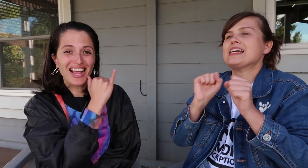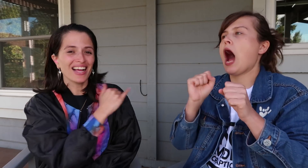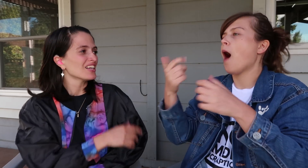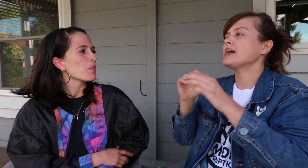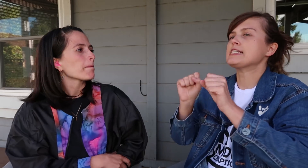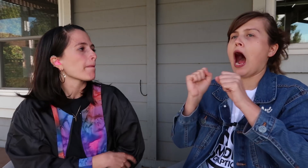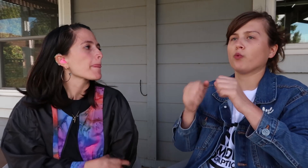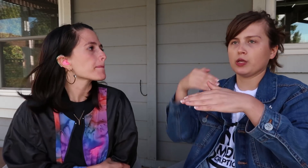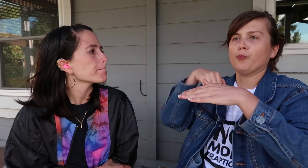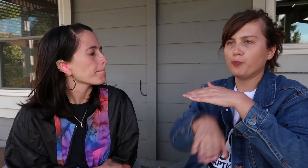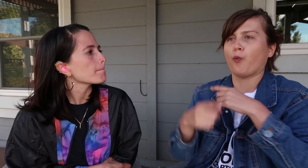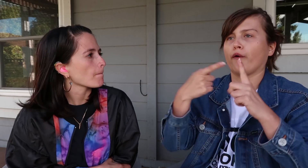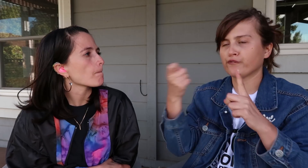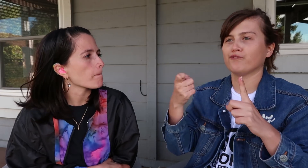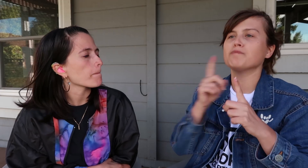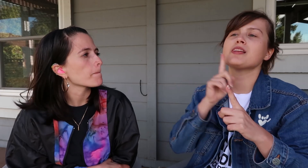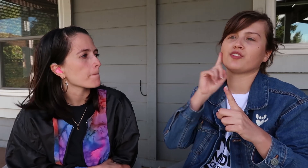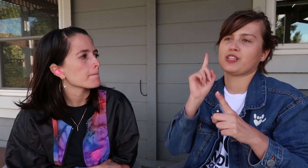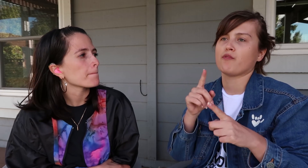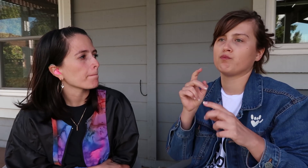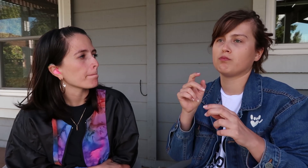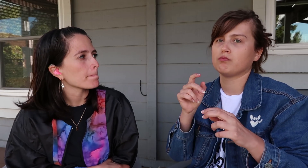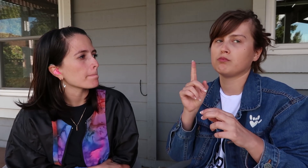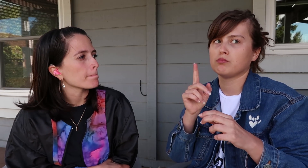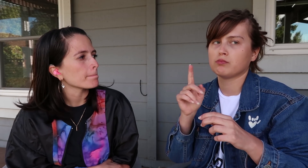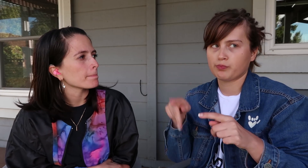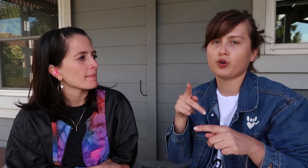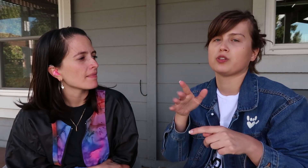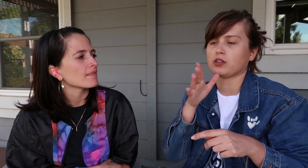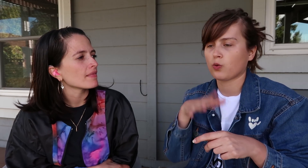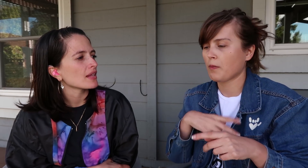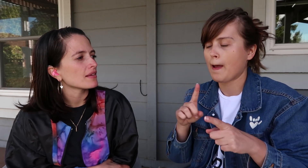I mean, yes, I was born from a deaf woman,